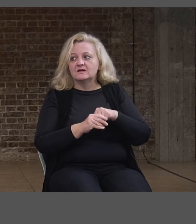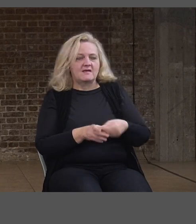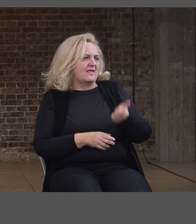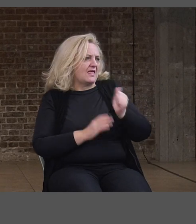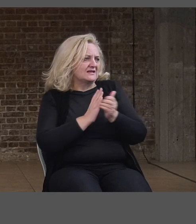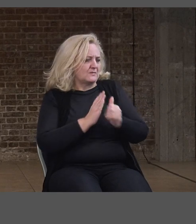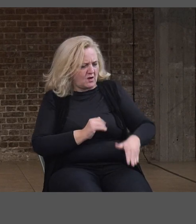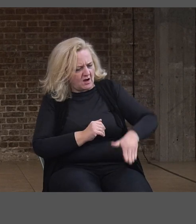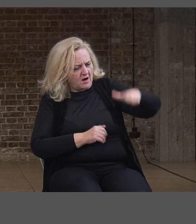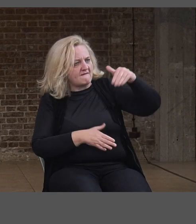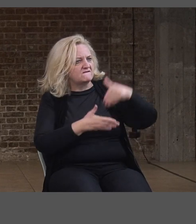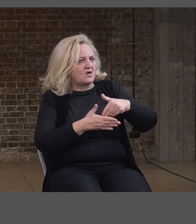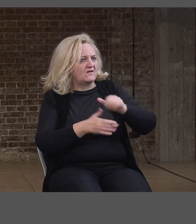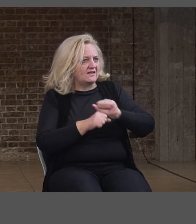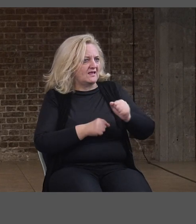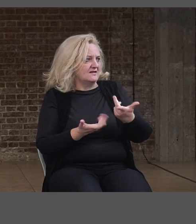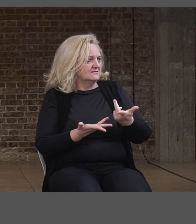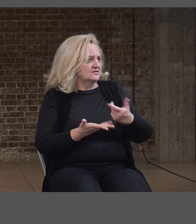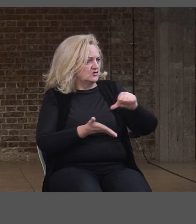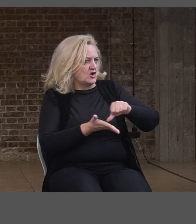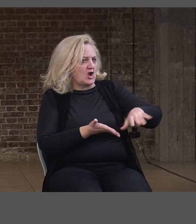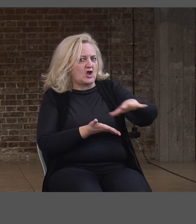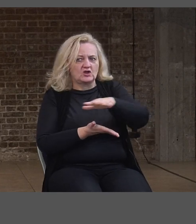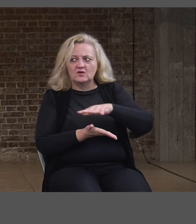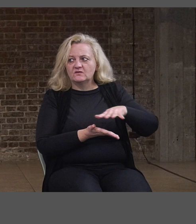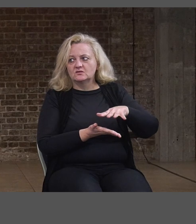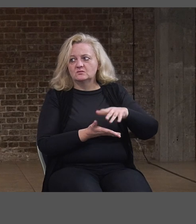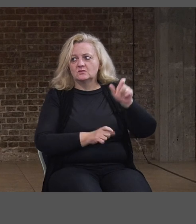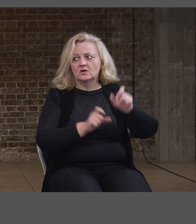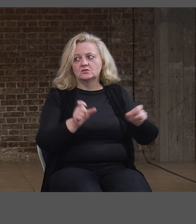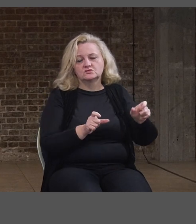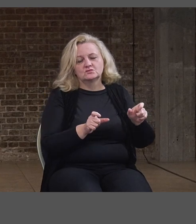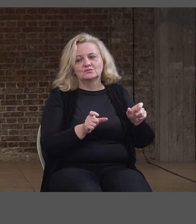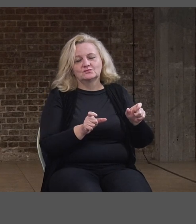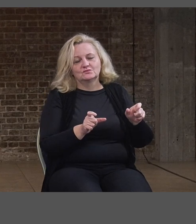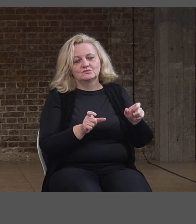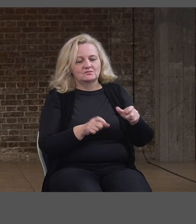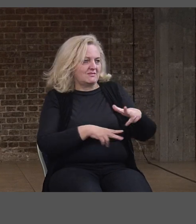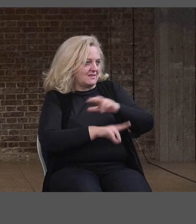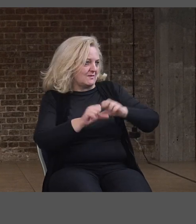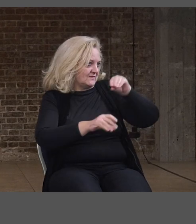From a young age we have been raised in an environment of people with disabilities